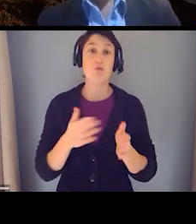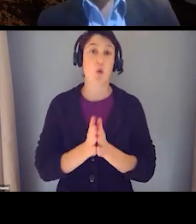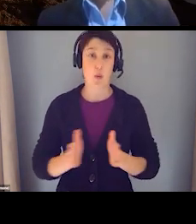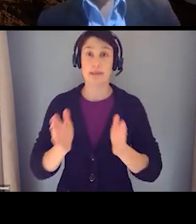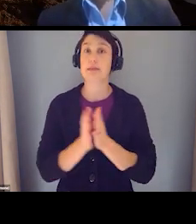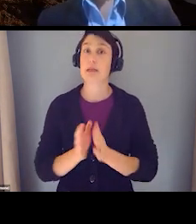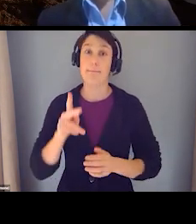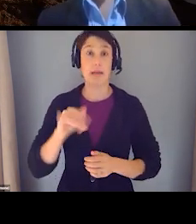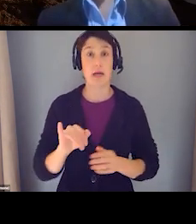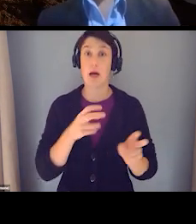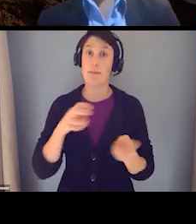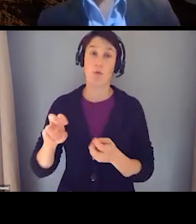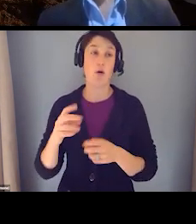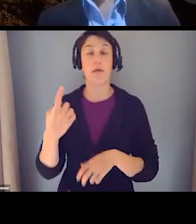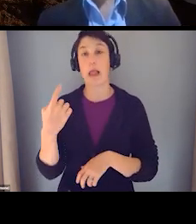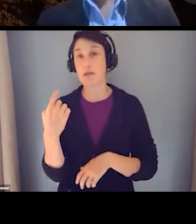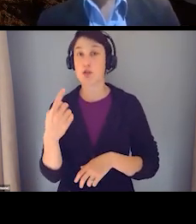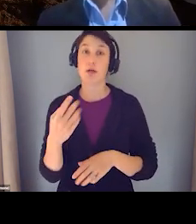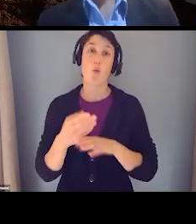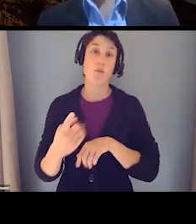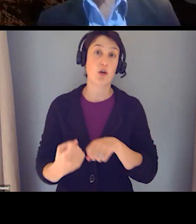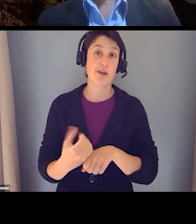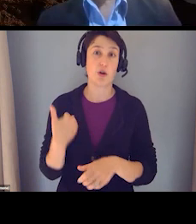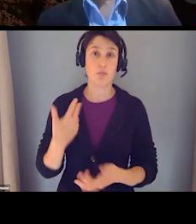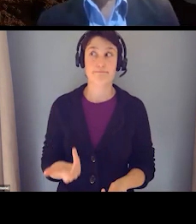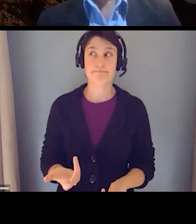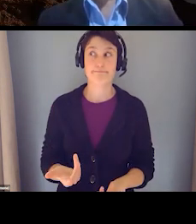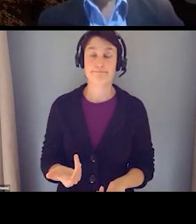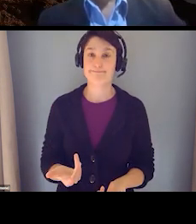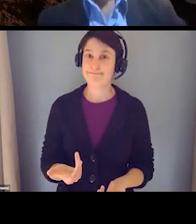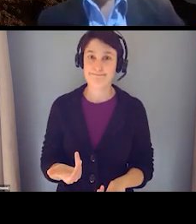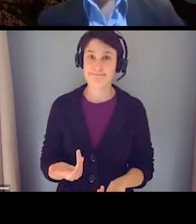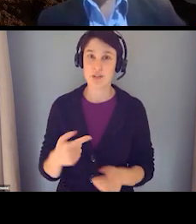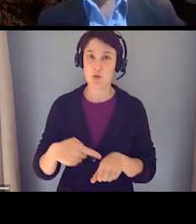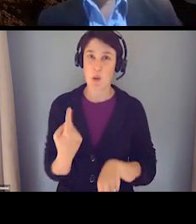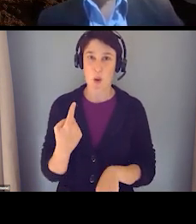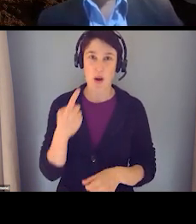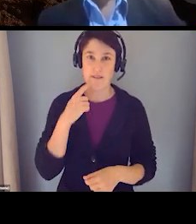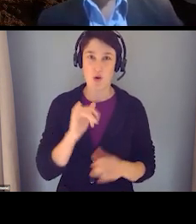that's really not long -- or that's really too long for those awards to be sitting and be in some sort of a limbo.